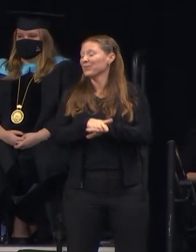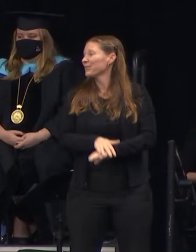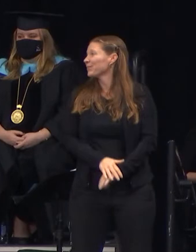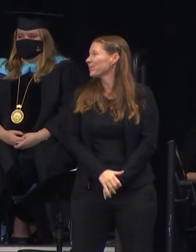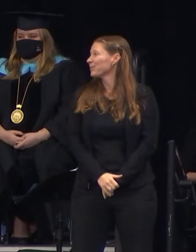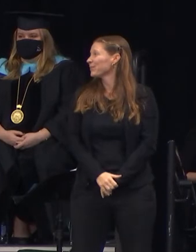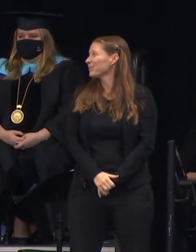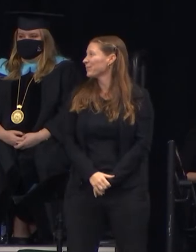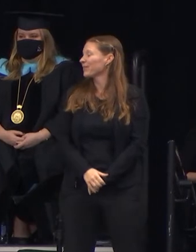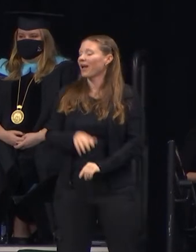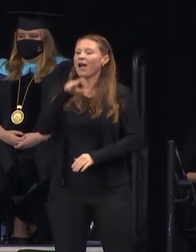Now exhale.